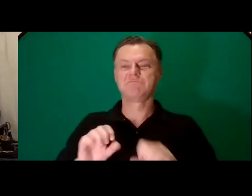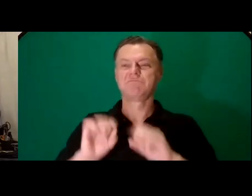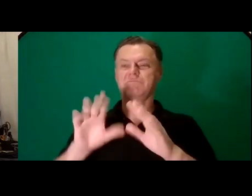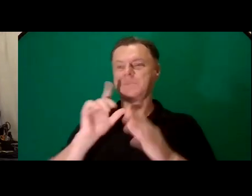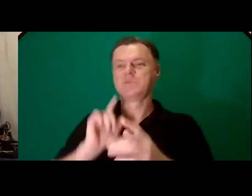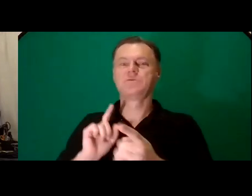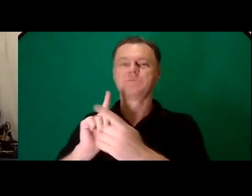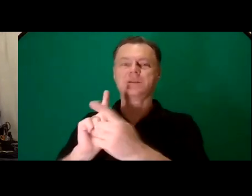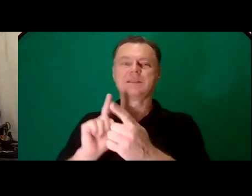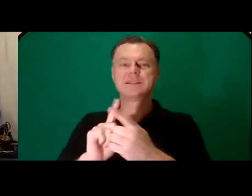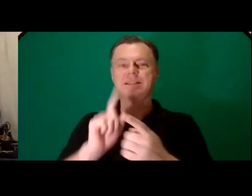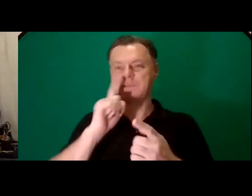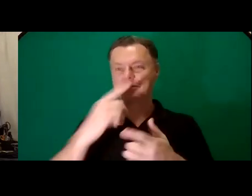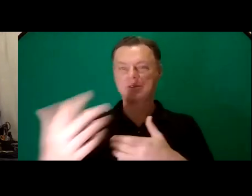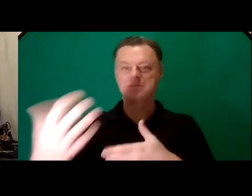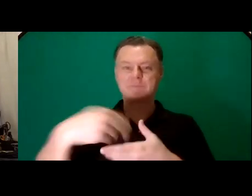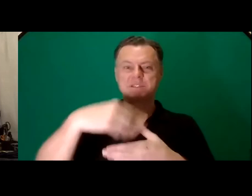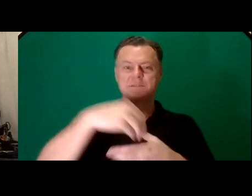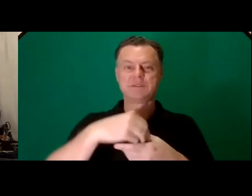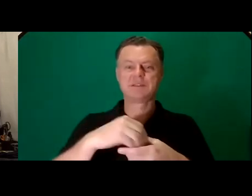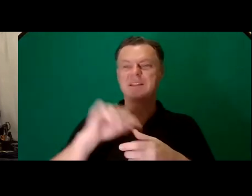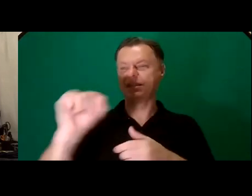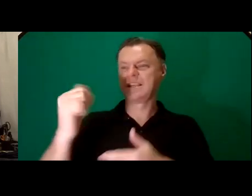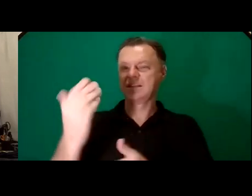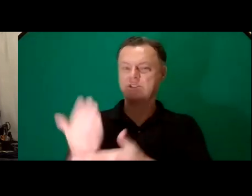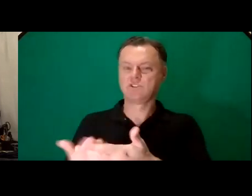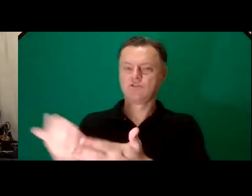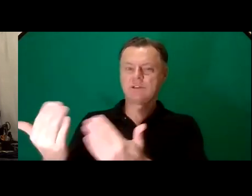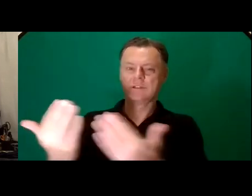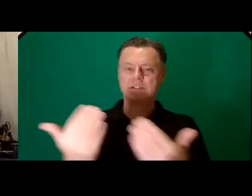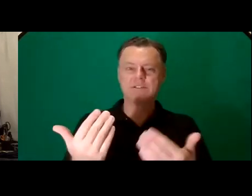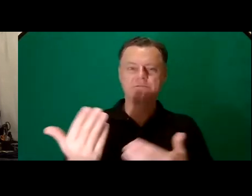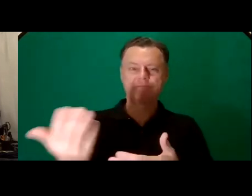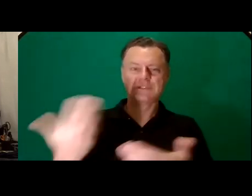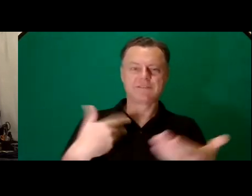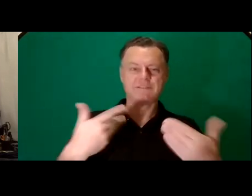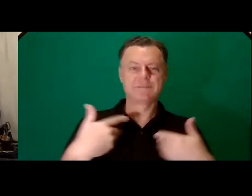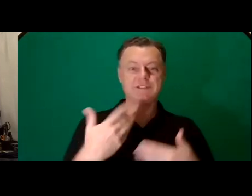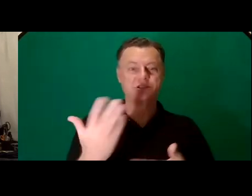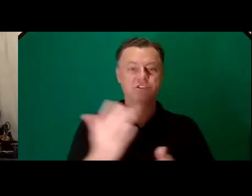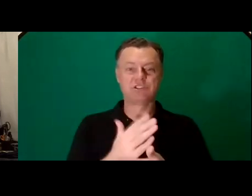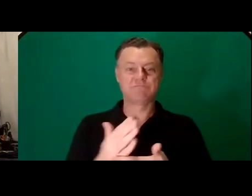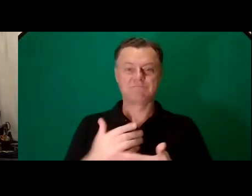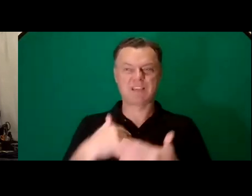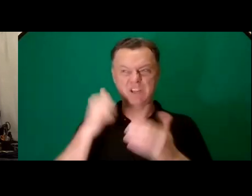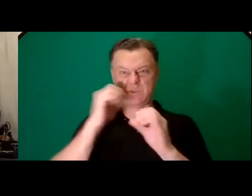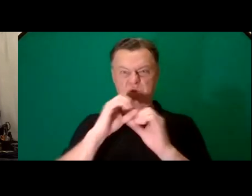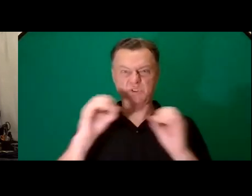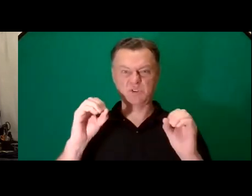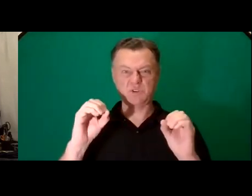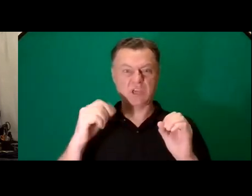people to participate, their stories to share. And I didn't know anyone else who was deaf